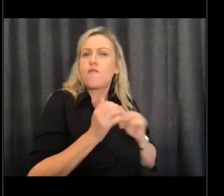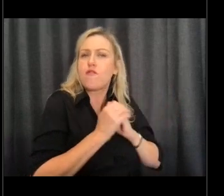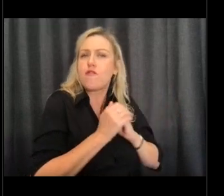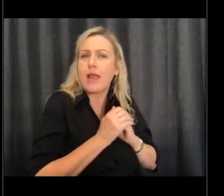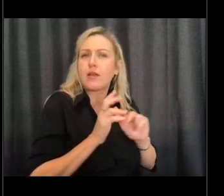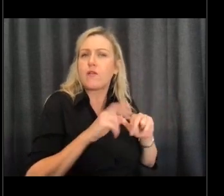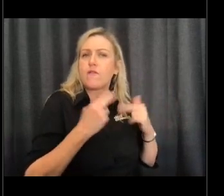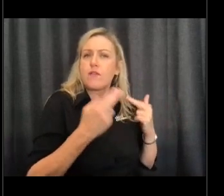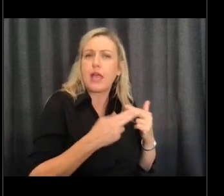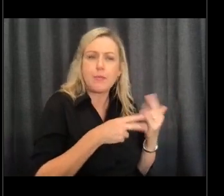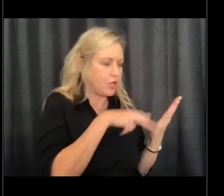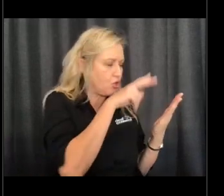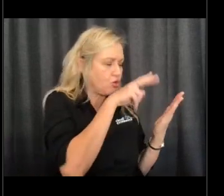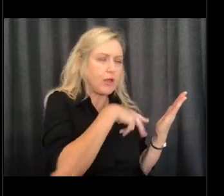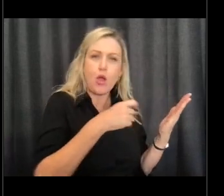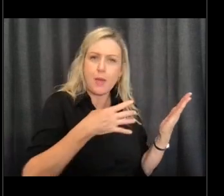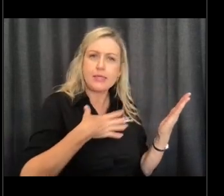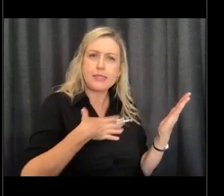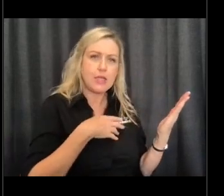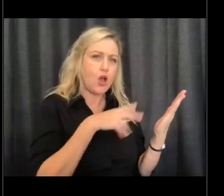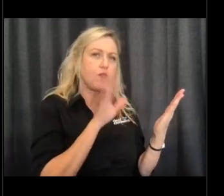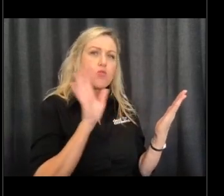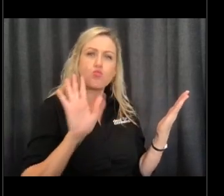mind and you're not under stress of them being at the door.